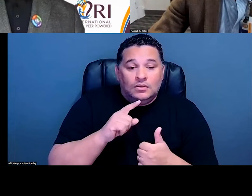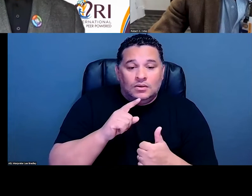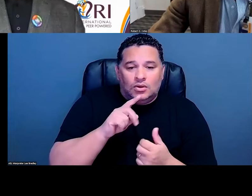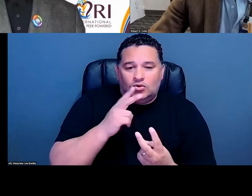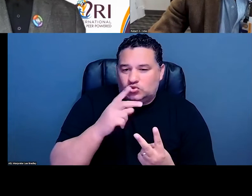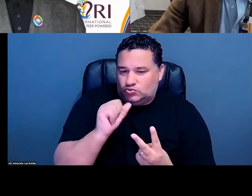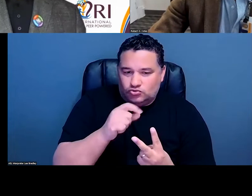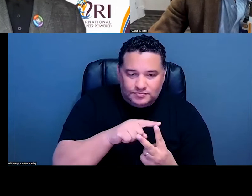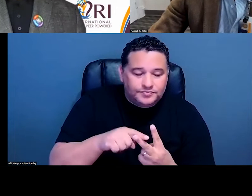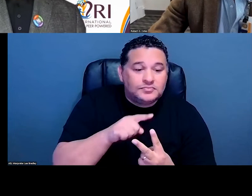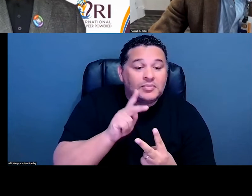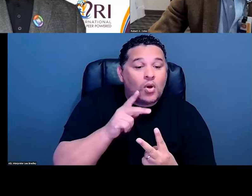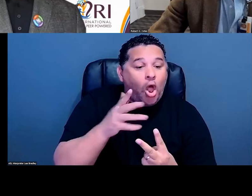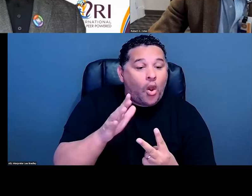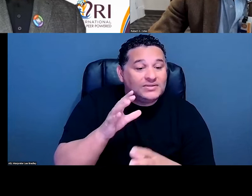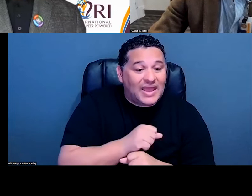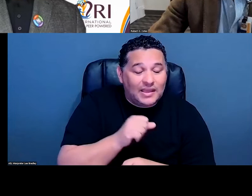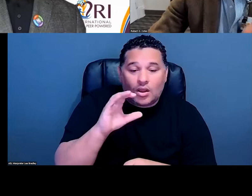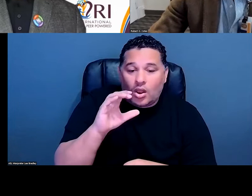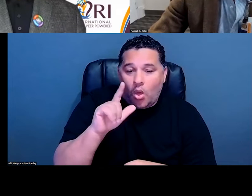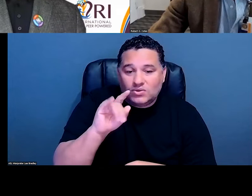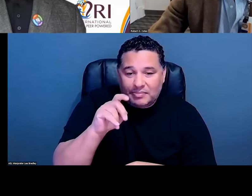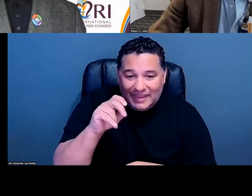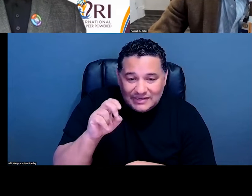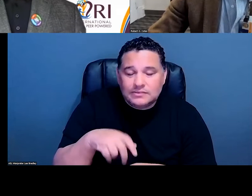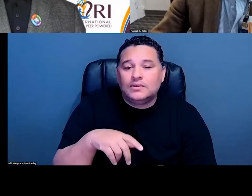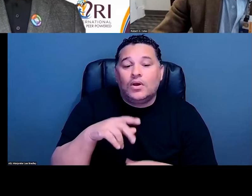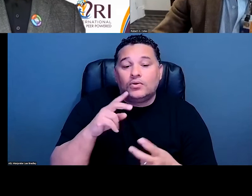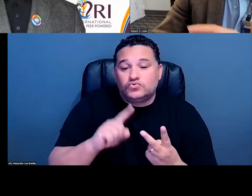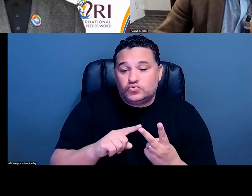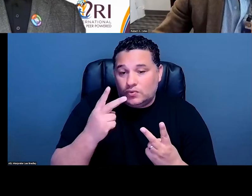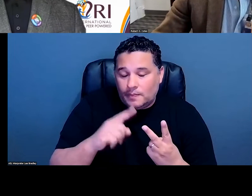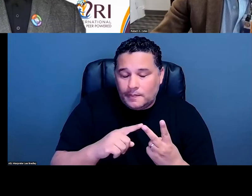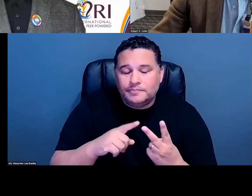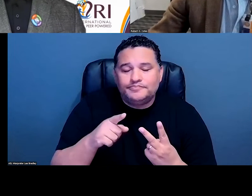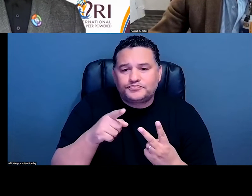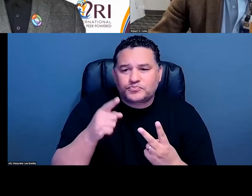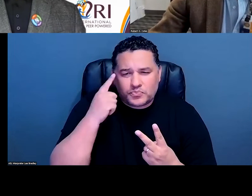, SIMILAR TO LAIs, TWO SITUATIONS WHERE THE MEDICATION WOULD COME UP. ONE FOR PEOPLE TAKING THE MEDICATION. AND